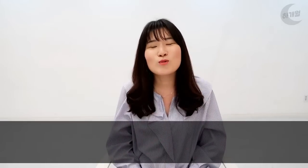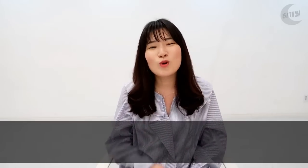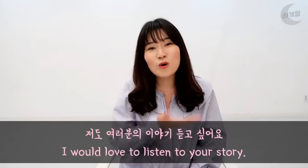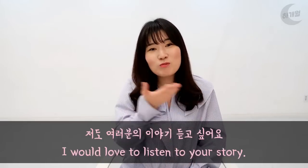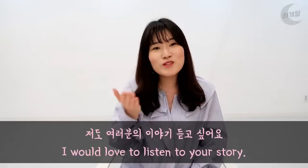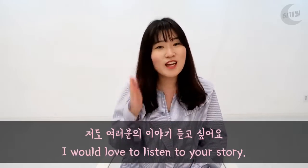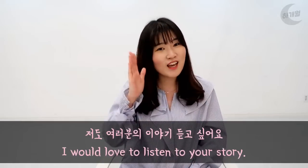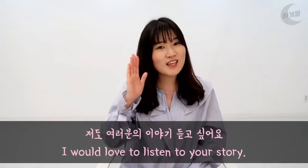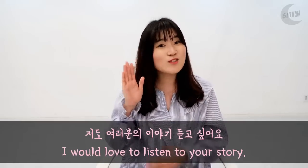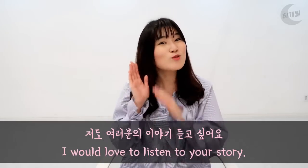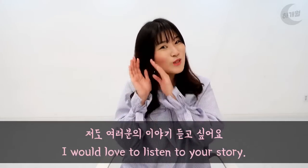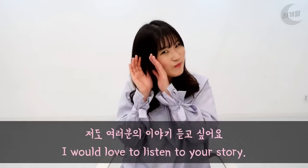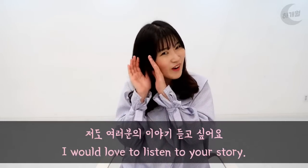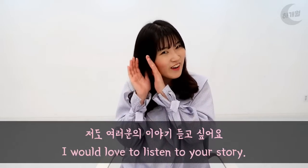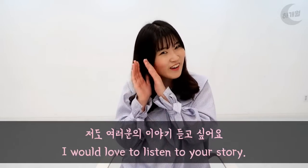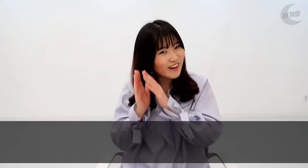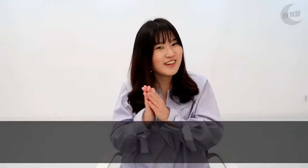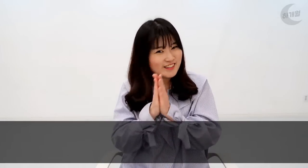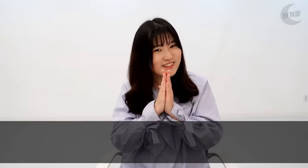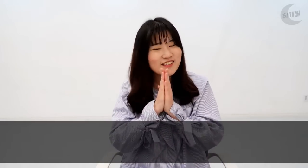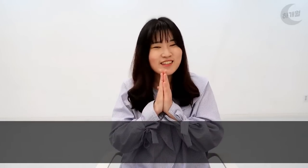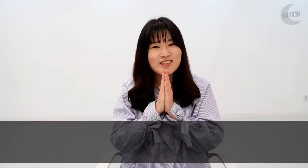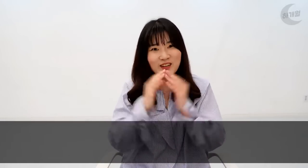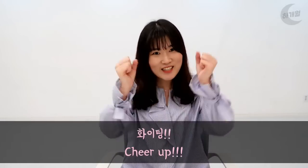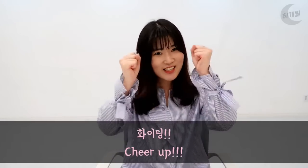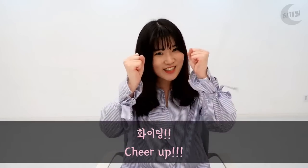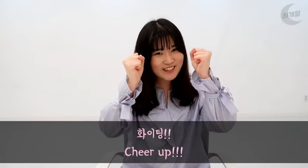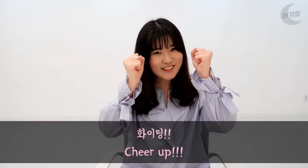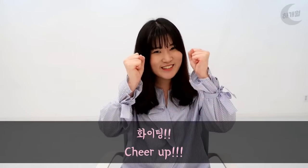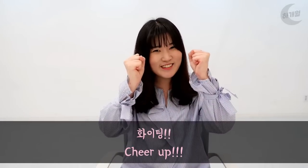I would love to listen to your story. Cheer up!!!